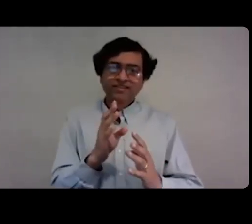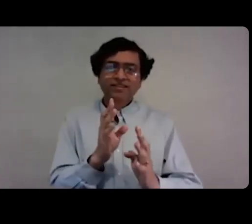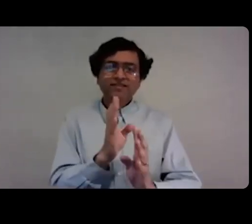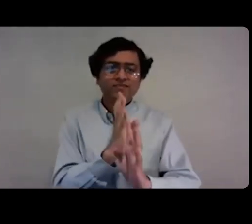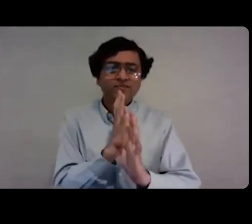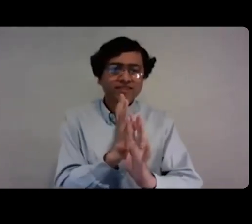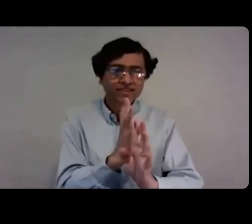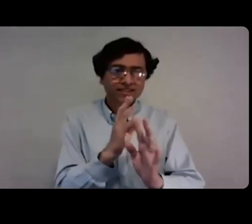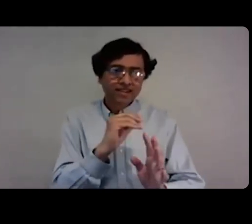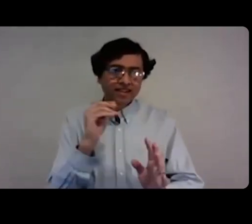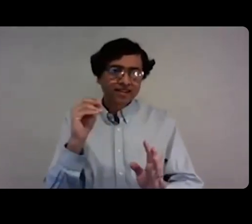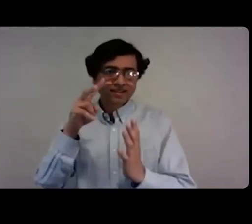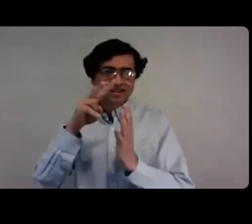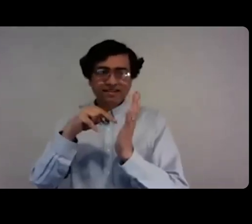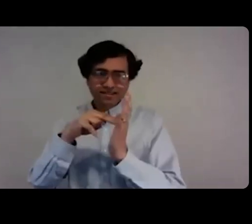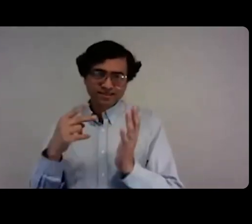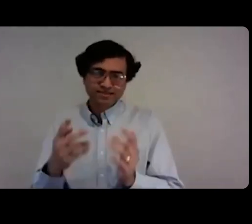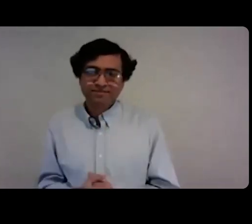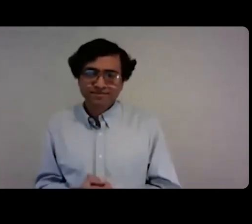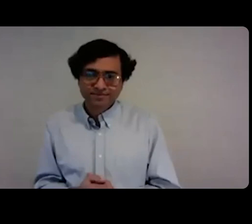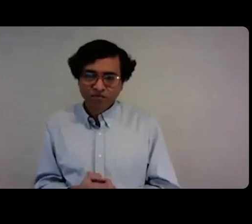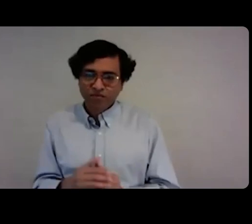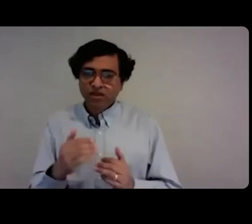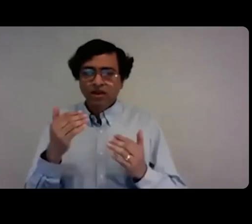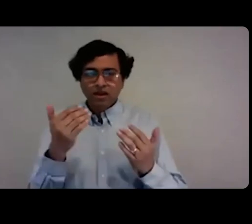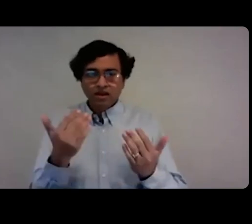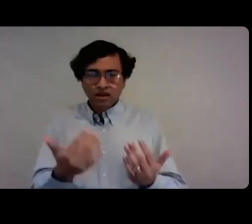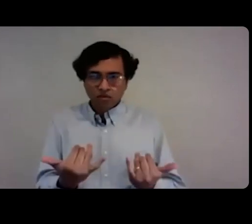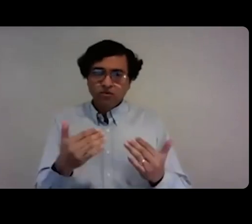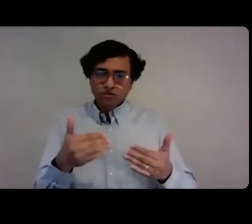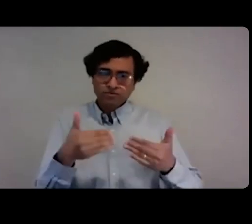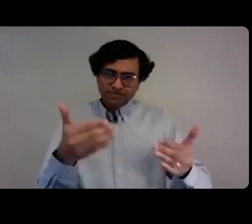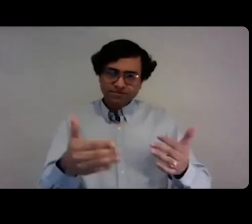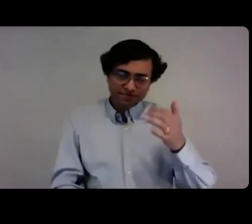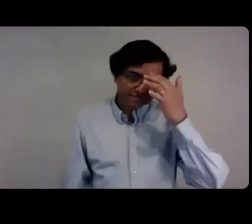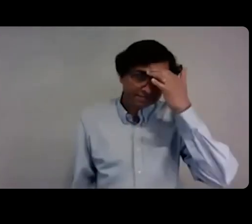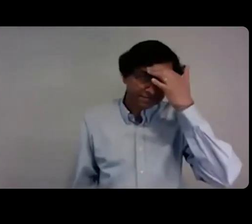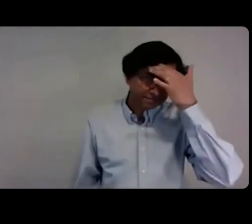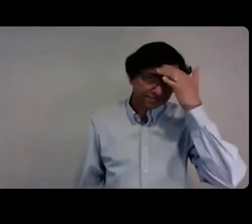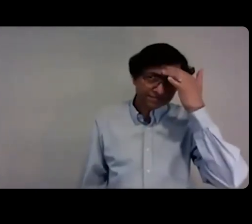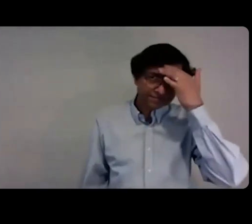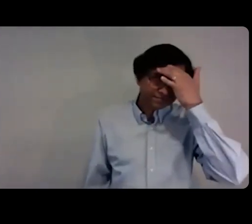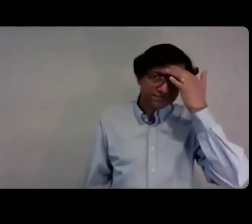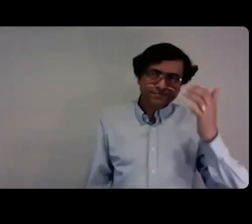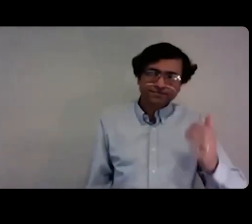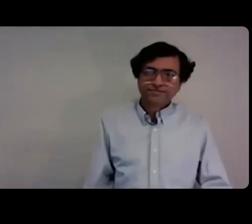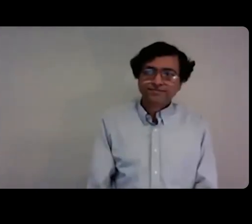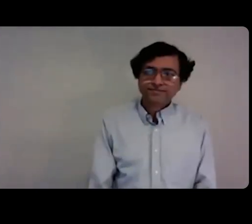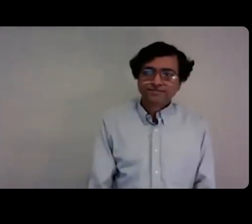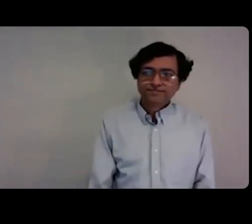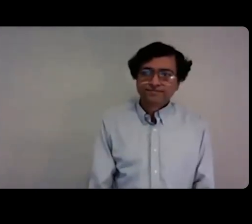And again, there's a difference when we look at speech production versus text that is being read.